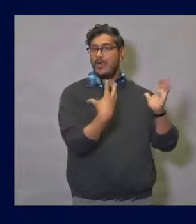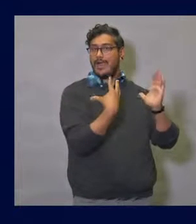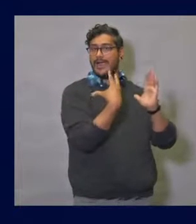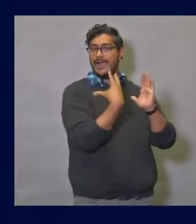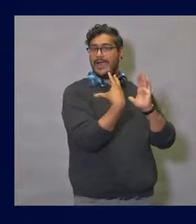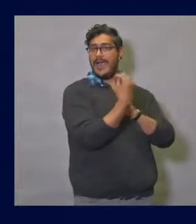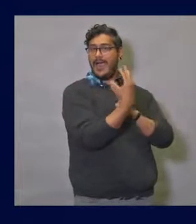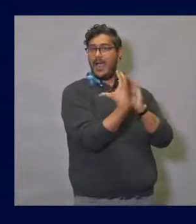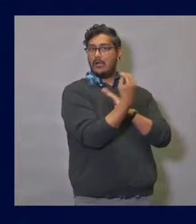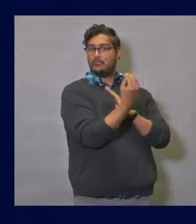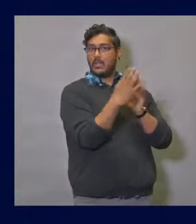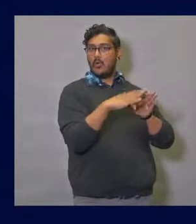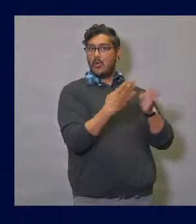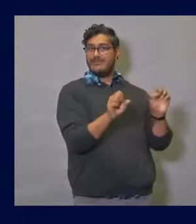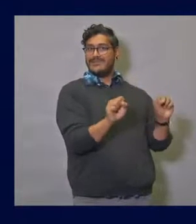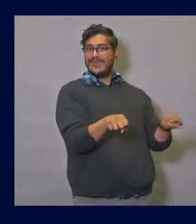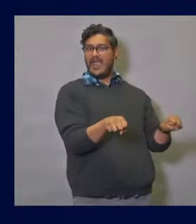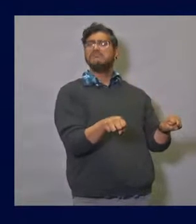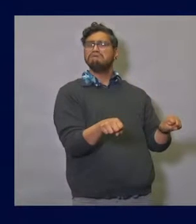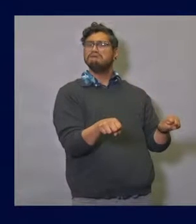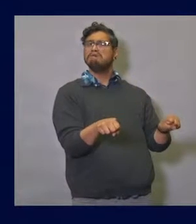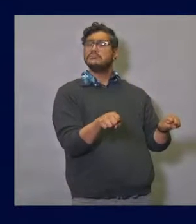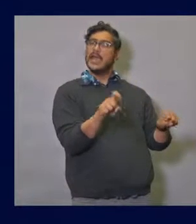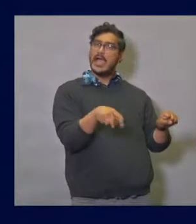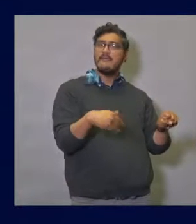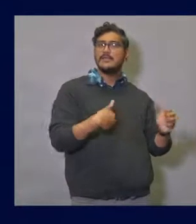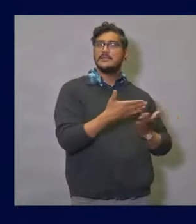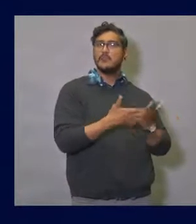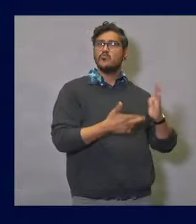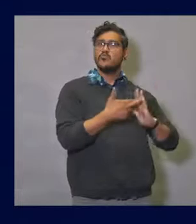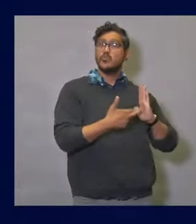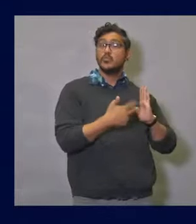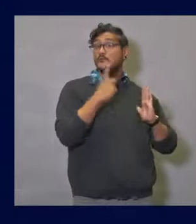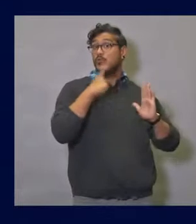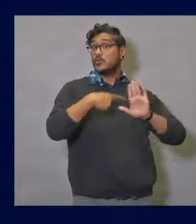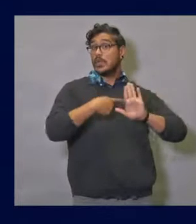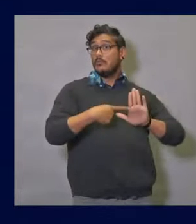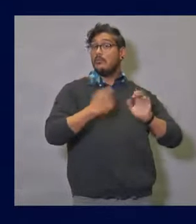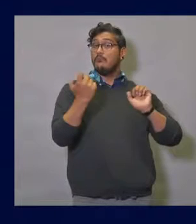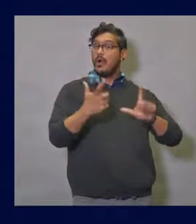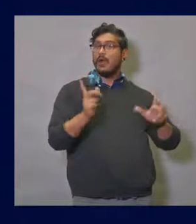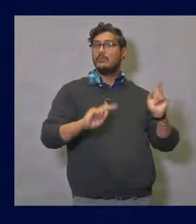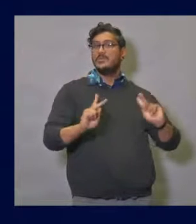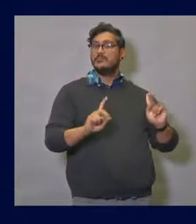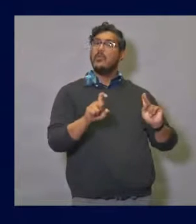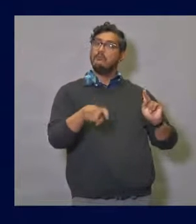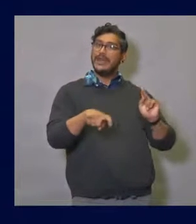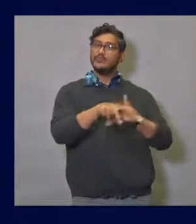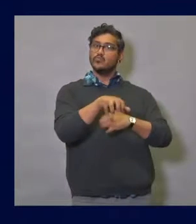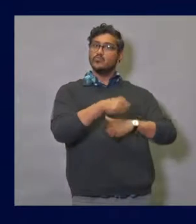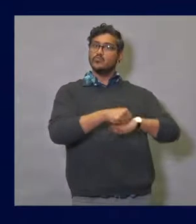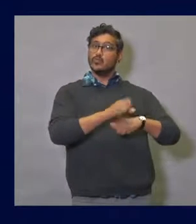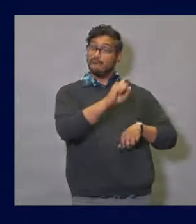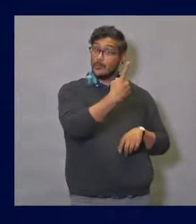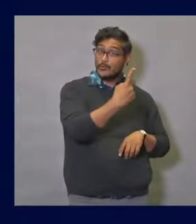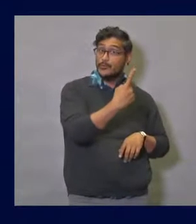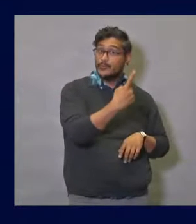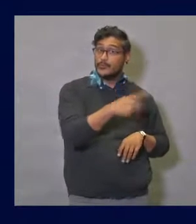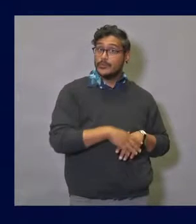LAS CERVECERÍAS, BODEGASDE